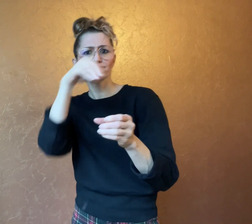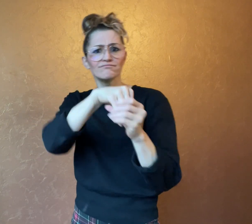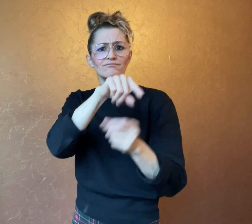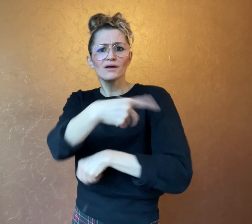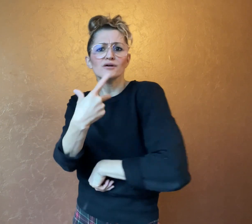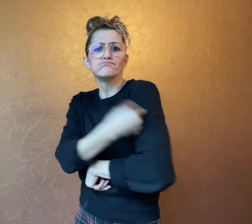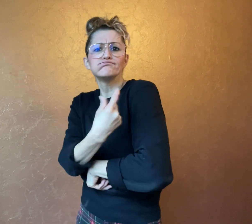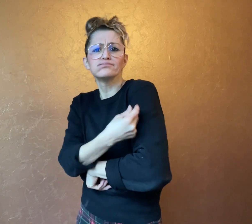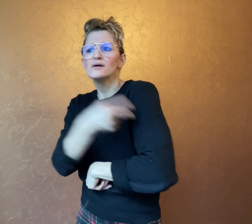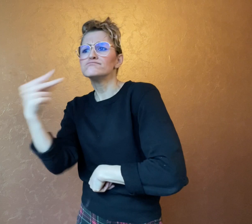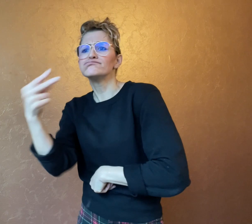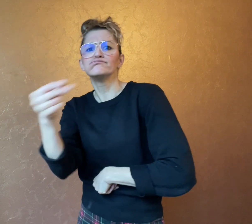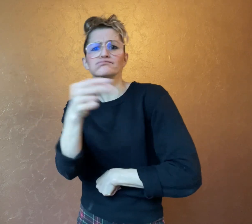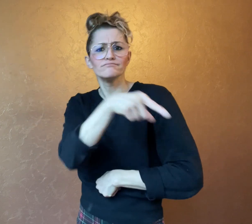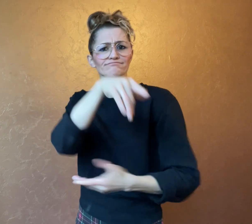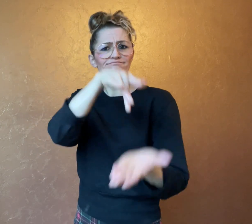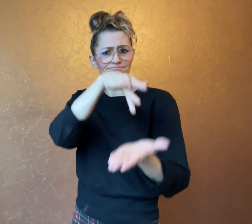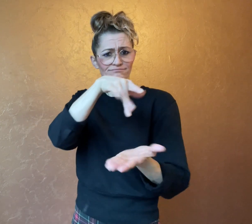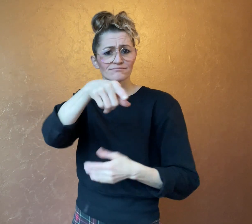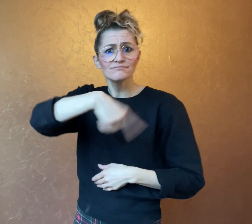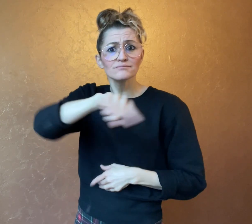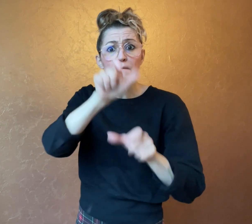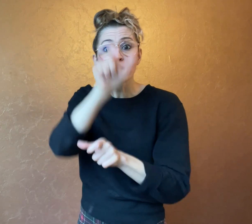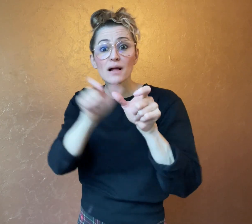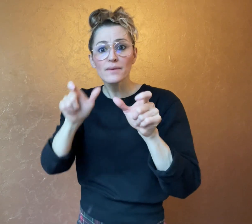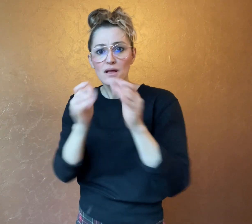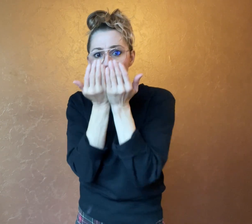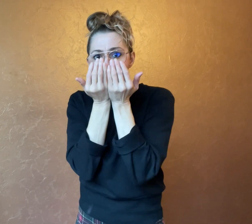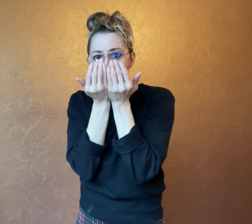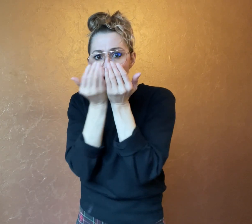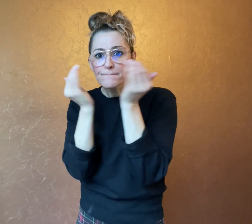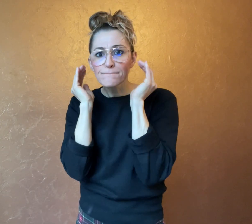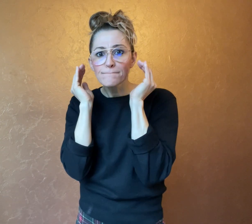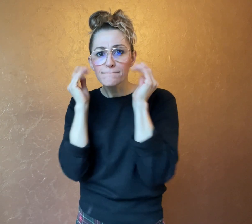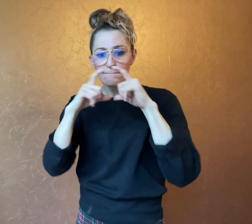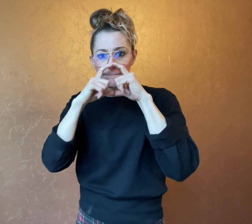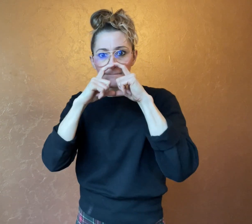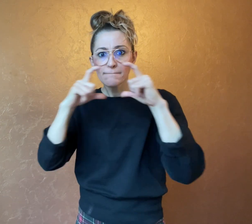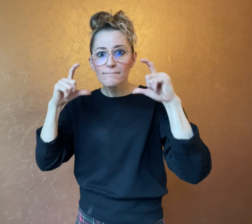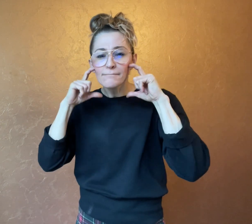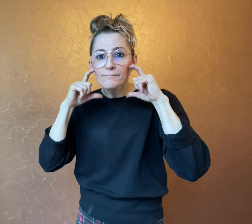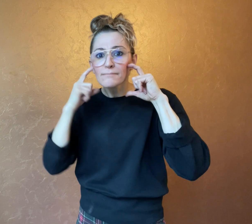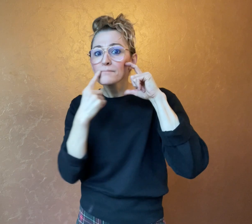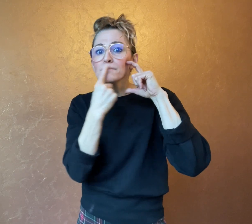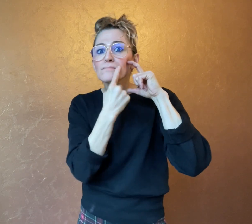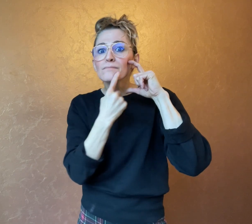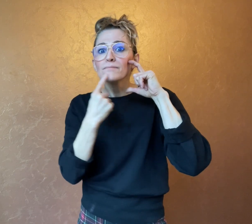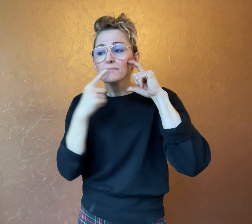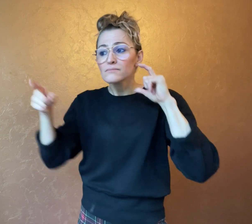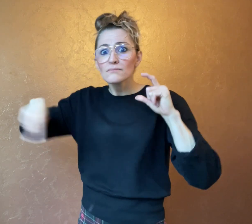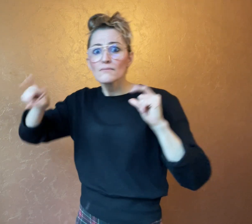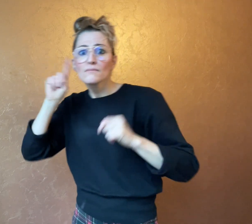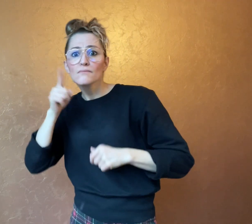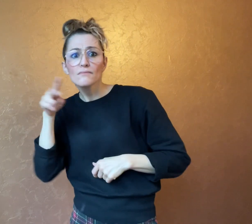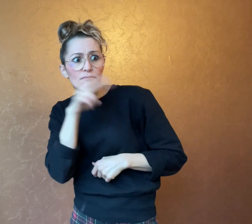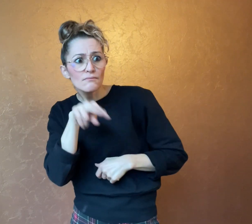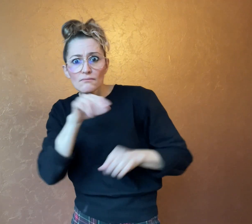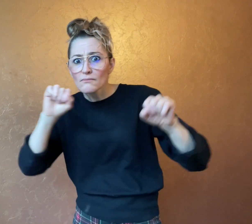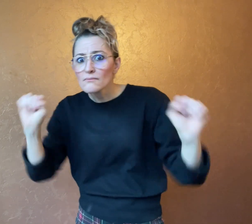in the vaccine centres wear masks which makes lip reading